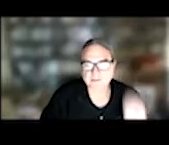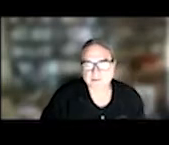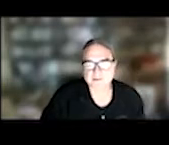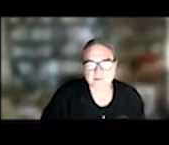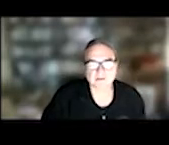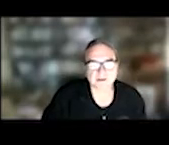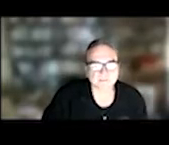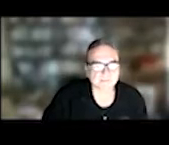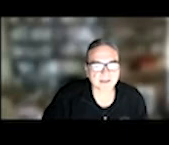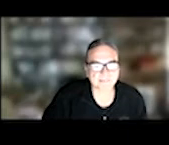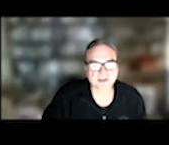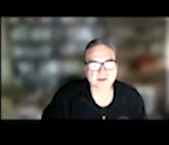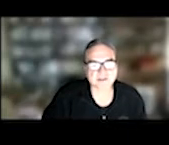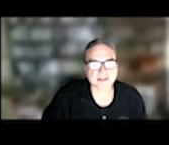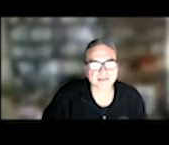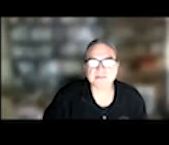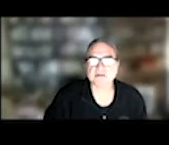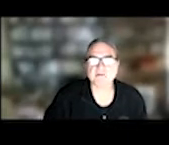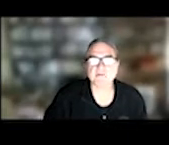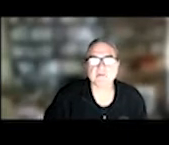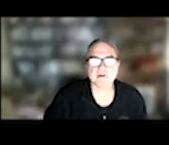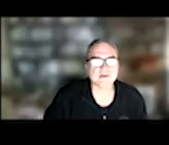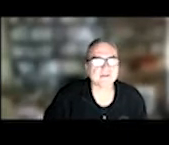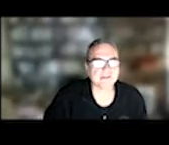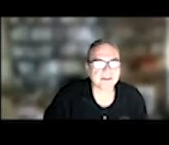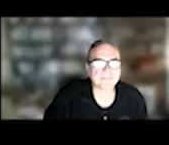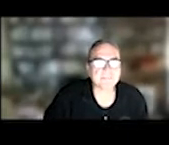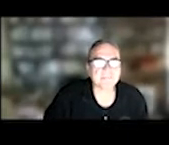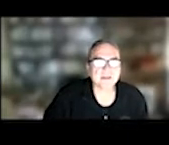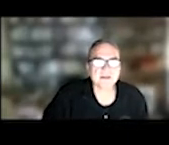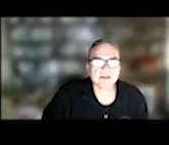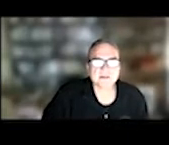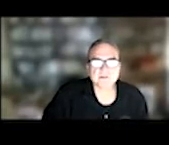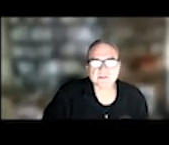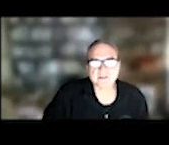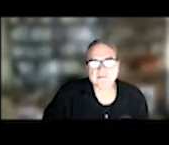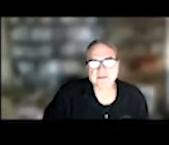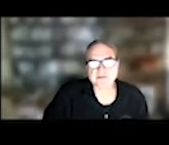So I'm happy to share these slides, if you are interested in that. So there's a lot of research